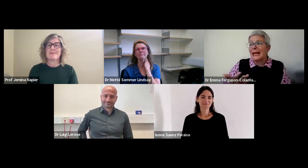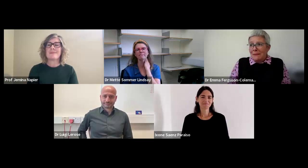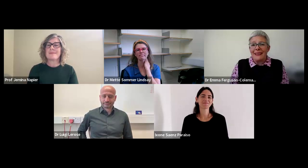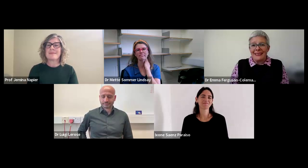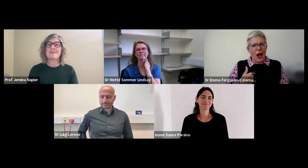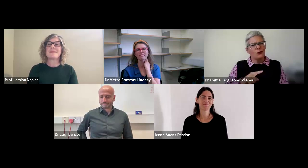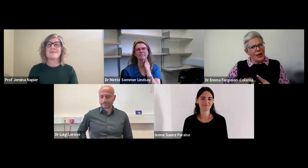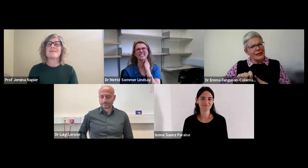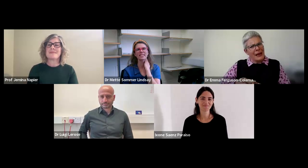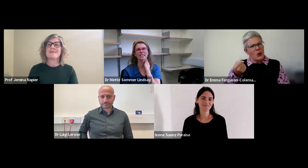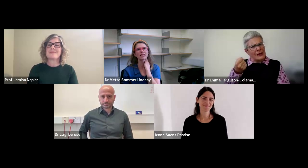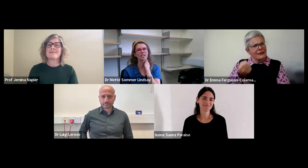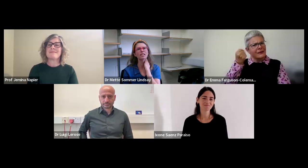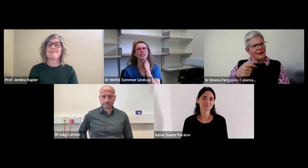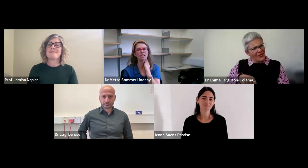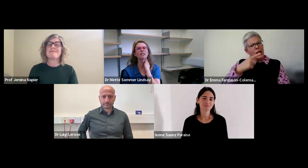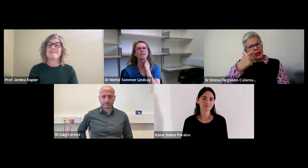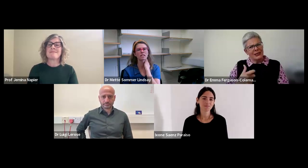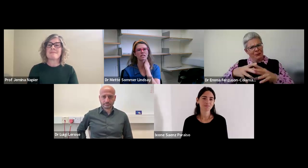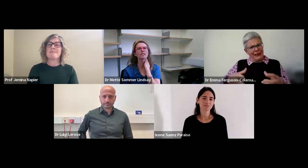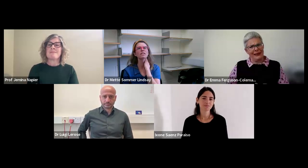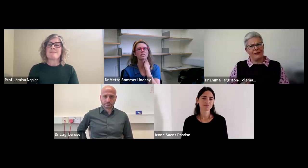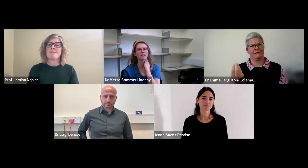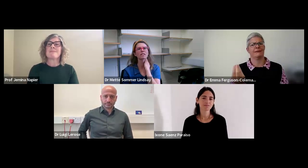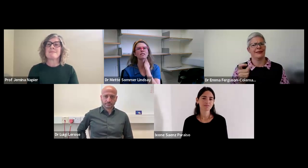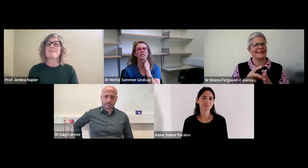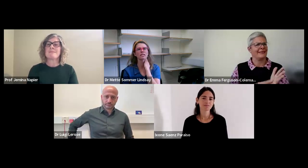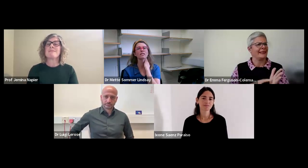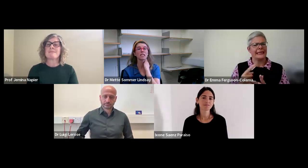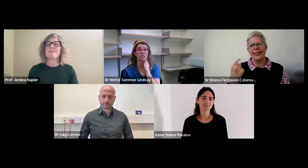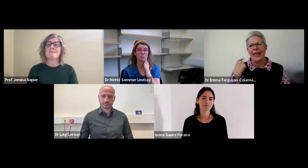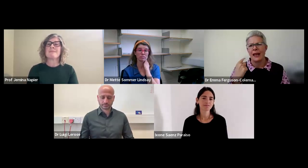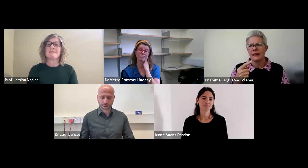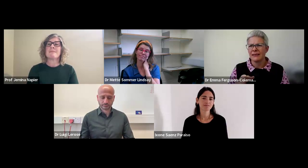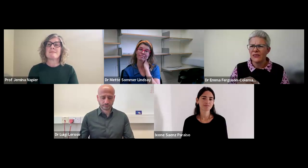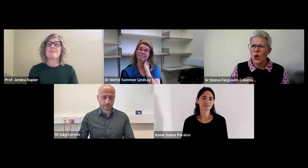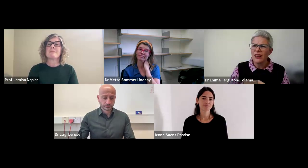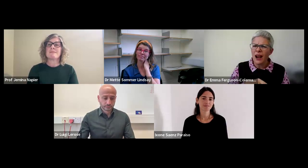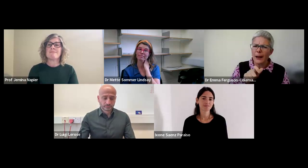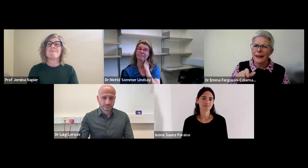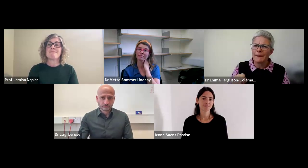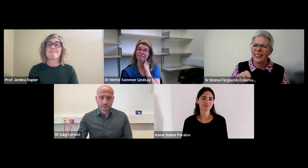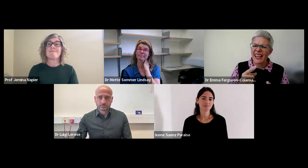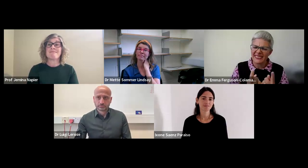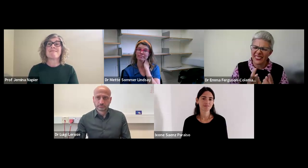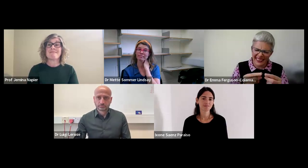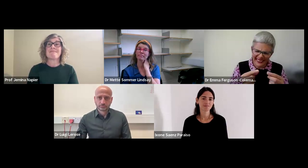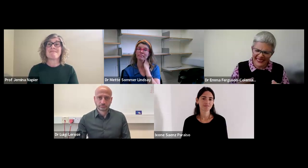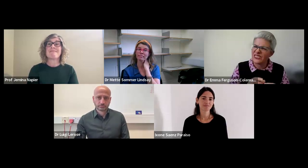examiner watched the DVD but I was trying to make a point that this could have been in a DVD format.